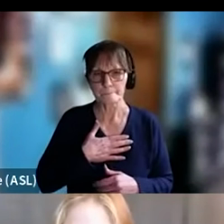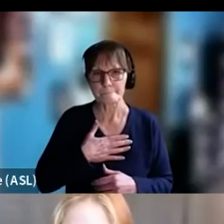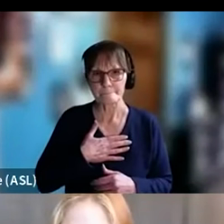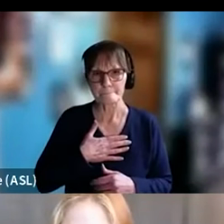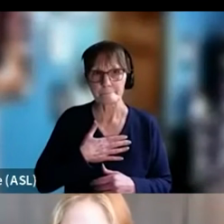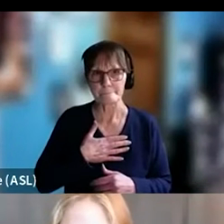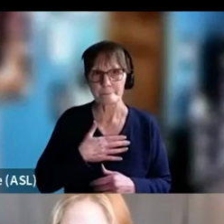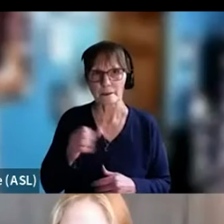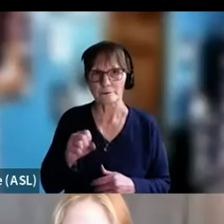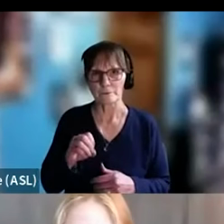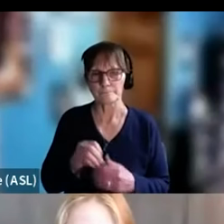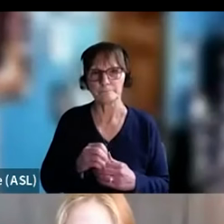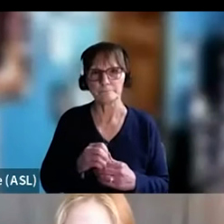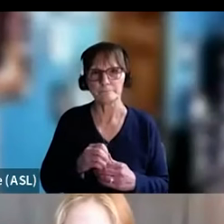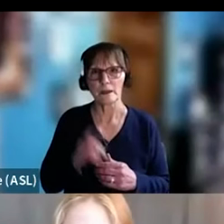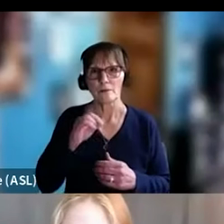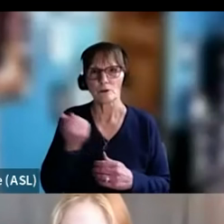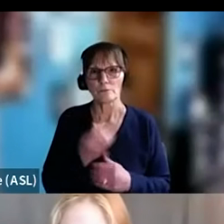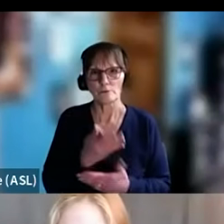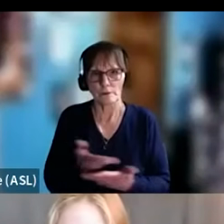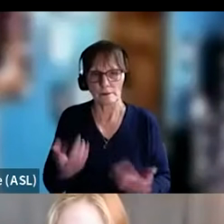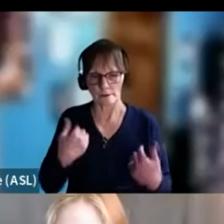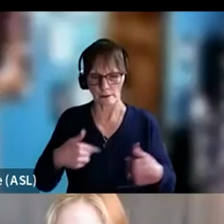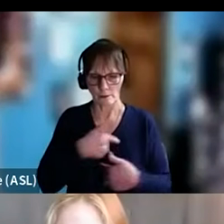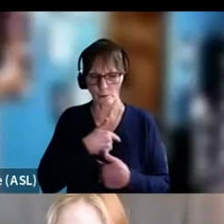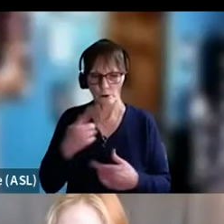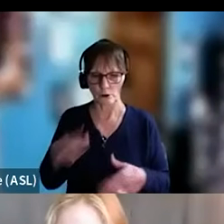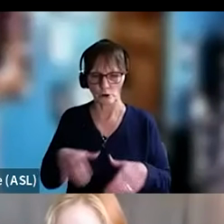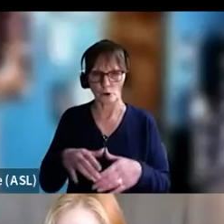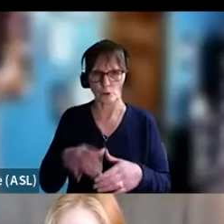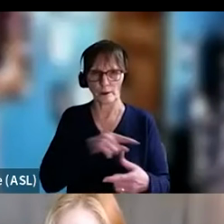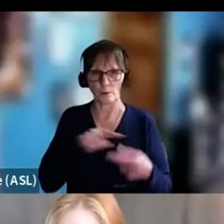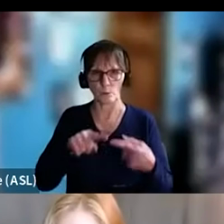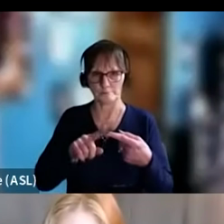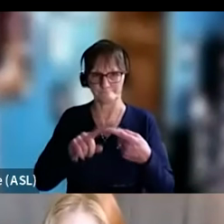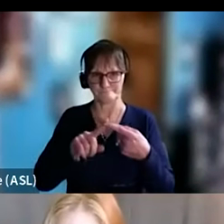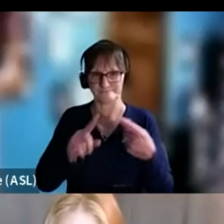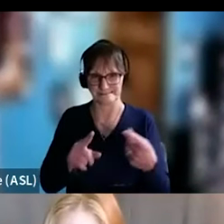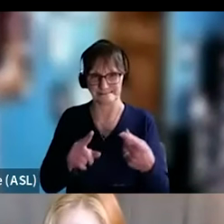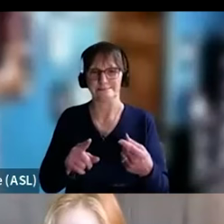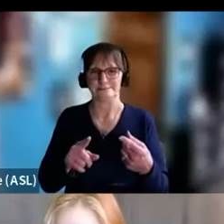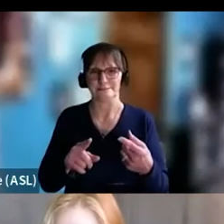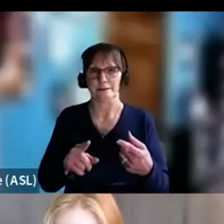So yeah, so I think there are a few things that we are doing and one of 'em really just kind of adds to what I said before,